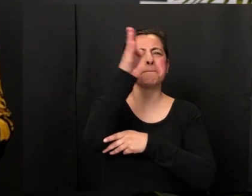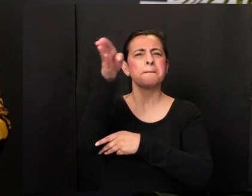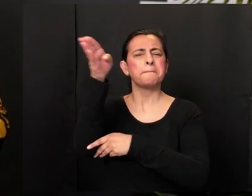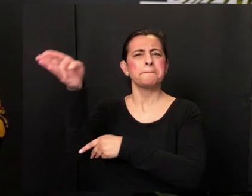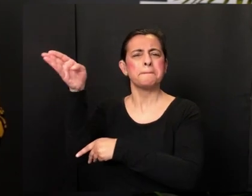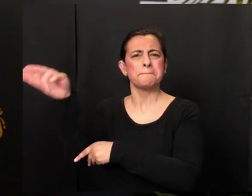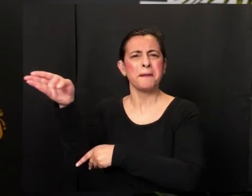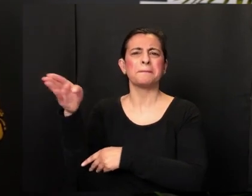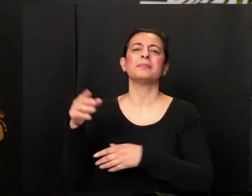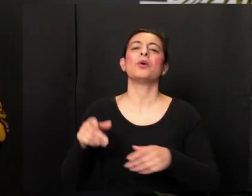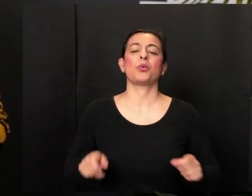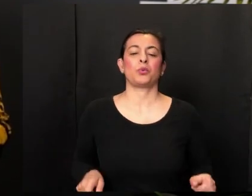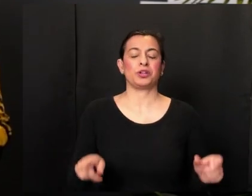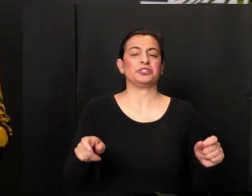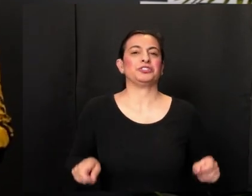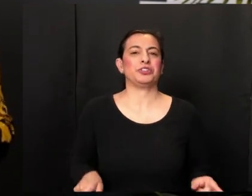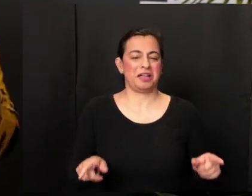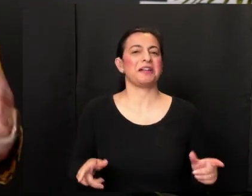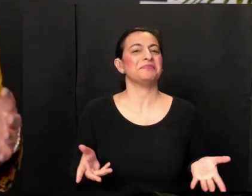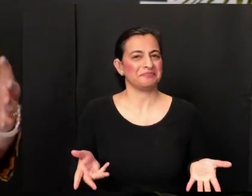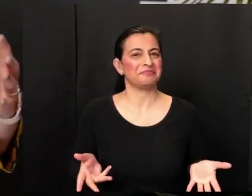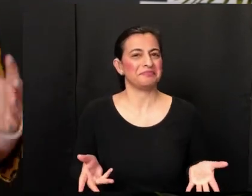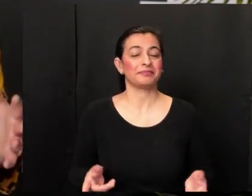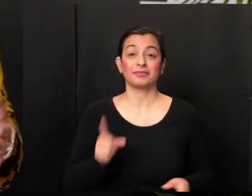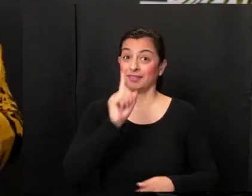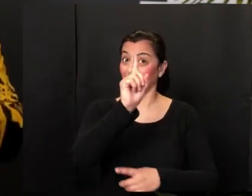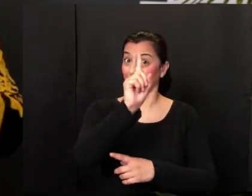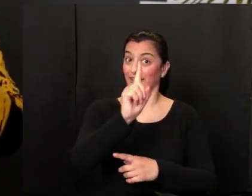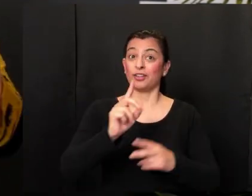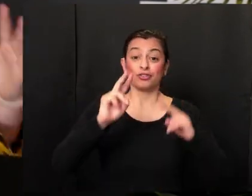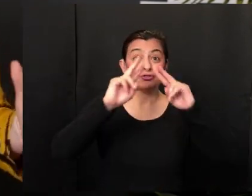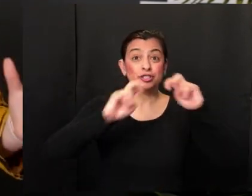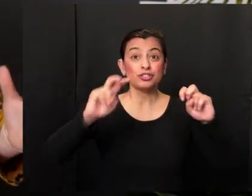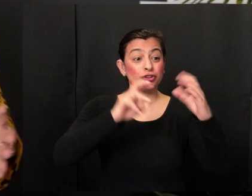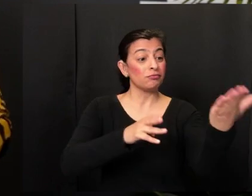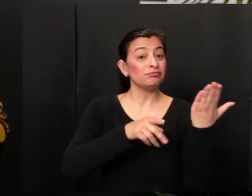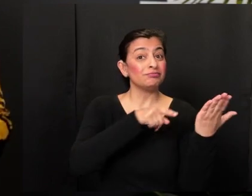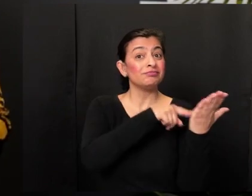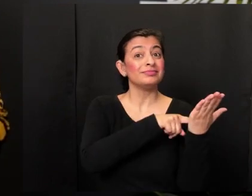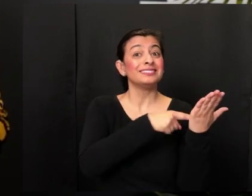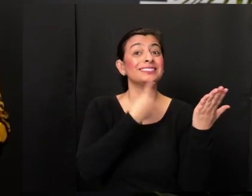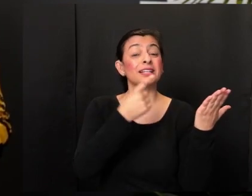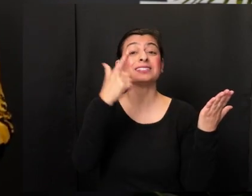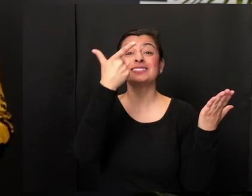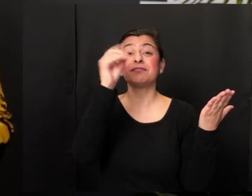Would it surprise you, however, to know that 70 % of all disabilities are invisible?